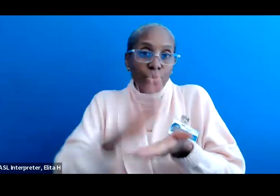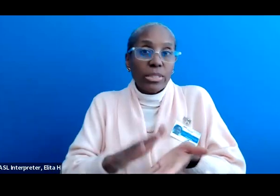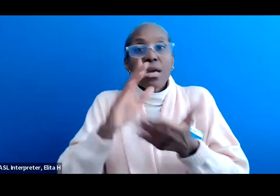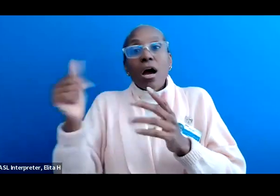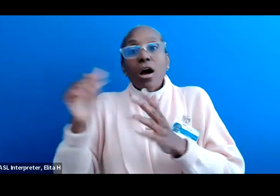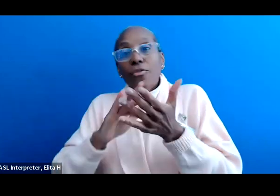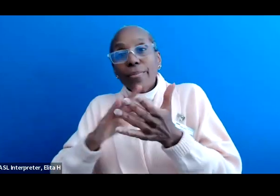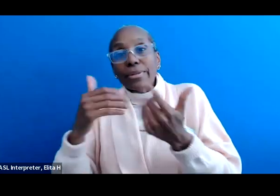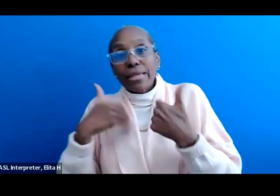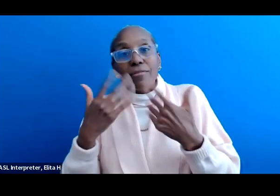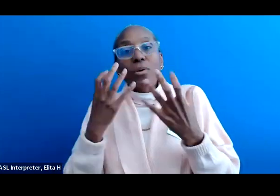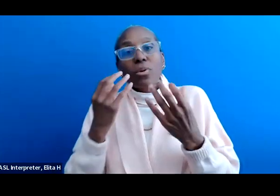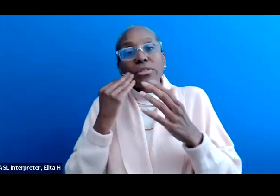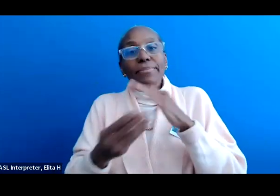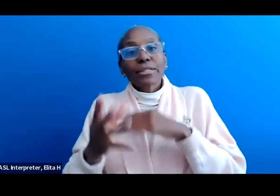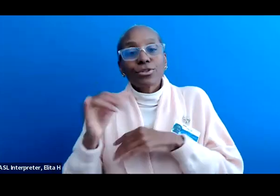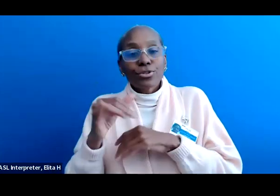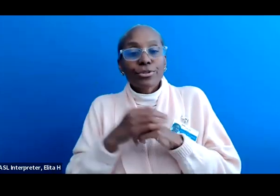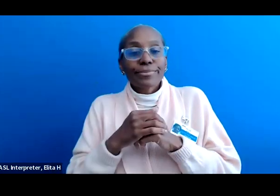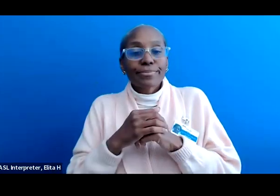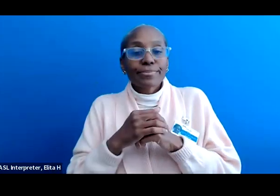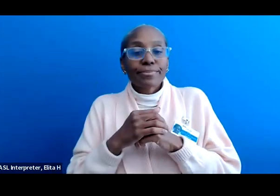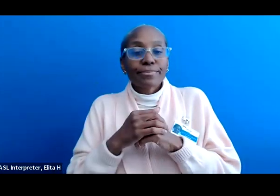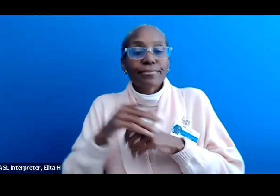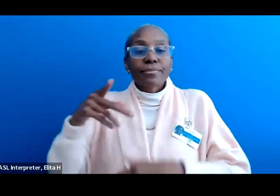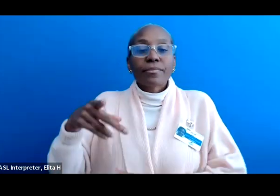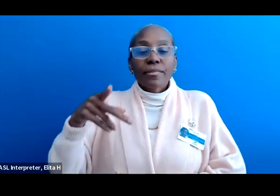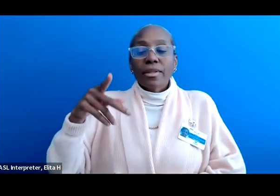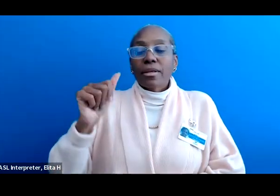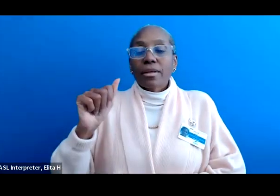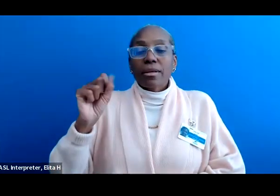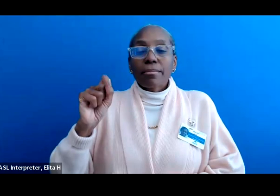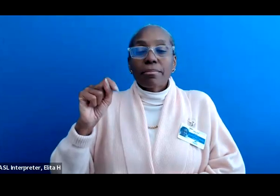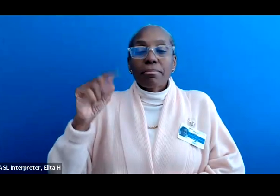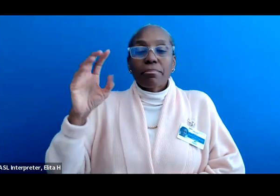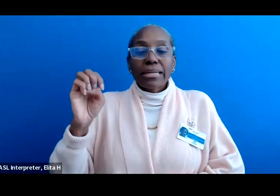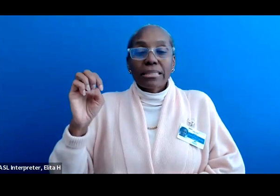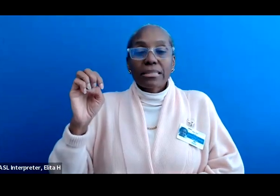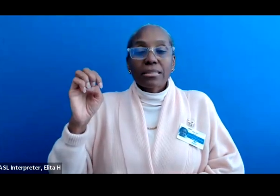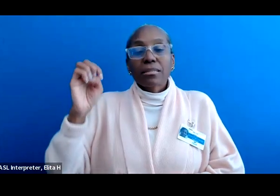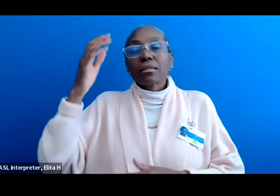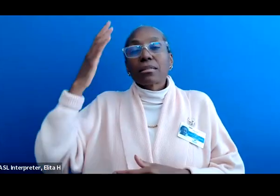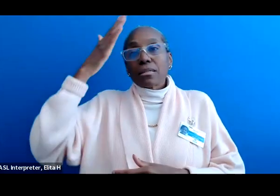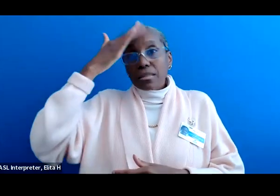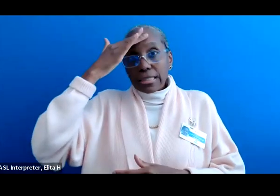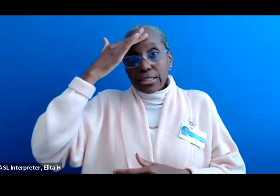But if you do, I wanted to mention that if you do do the paste, when your blood pressure comes down, you want to take that off and you want to wash